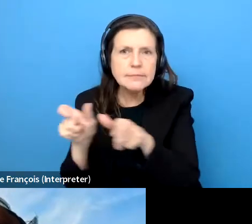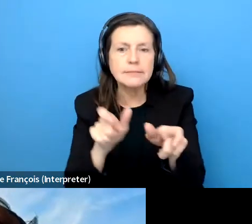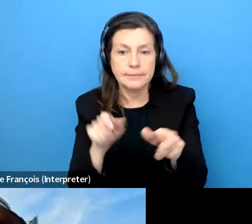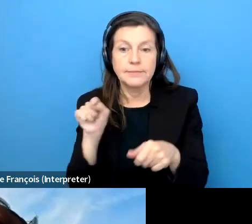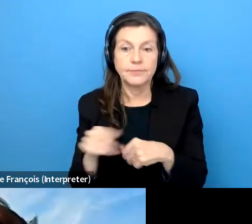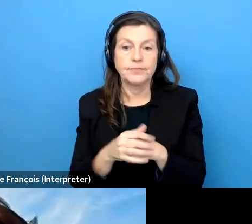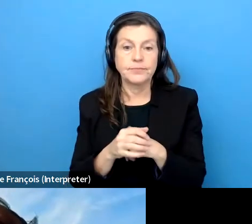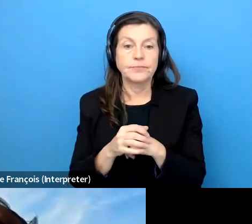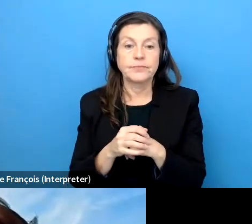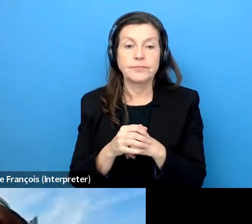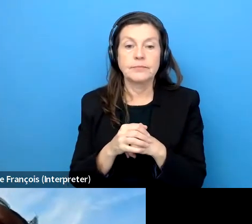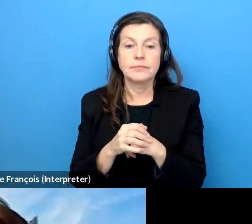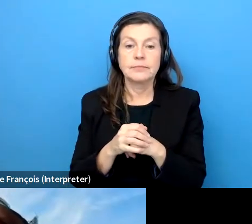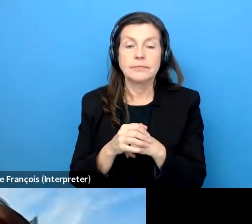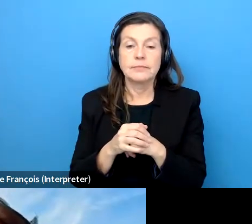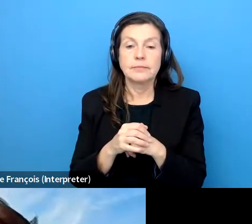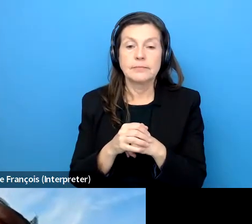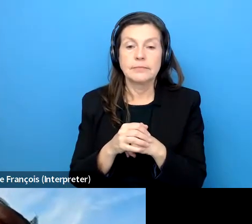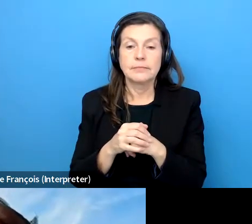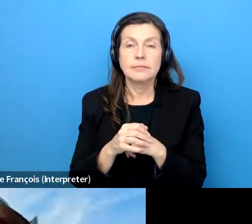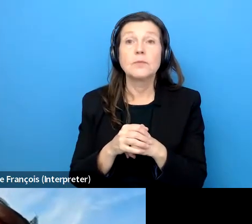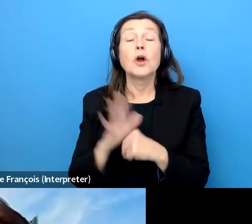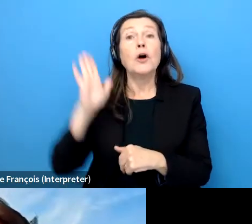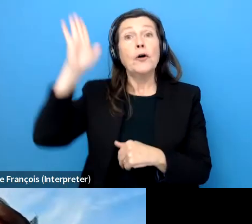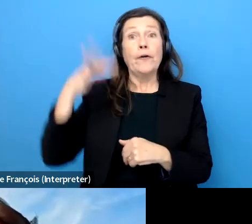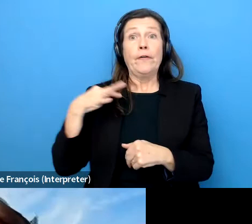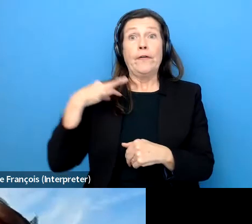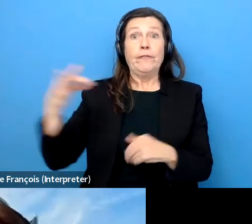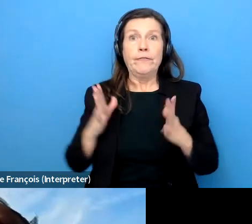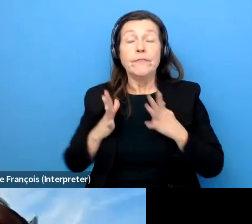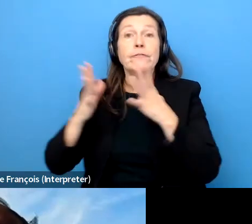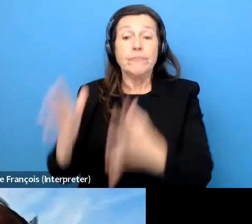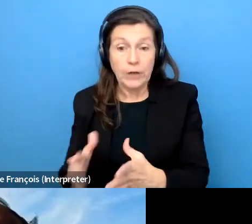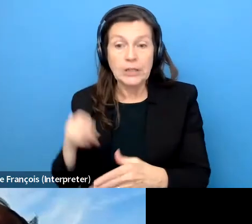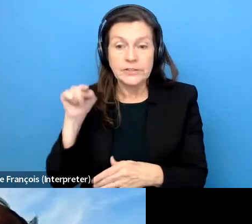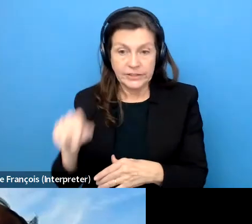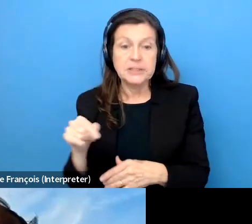institutionalism and family separation increasing the risk of trafficking.